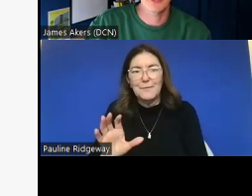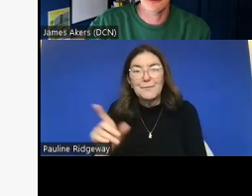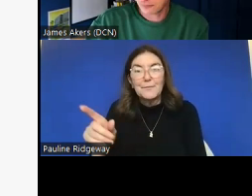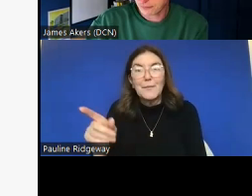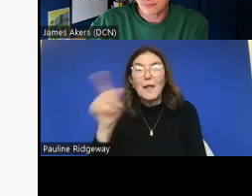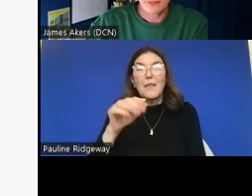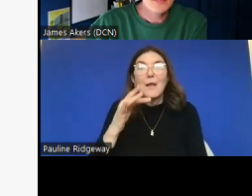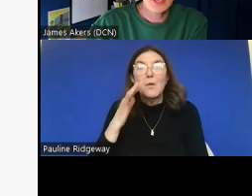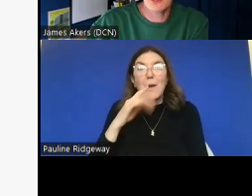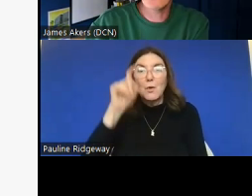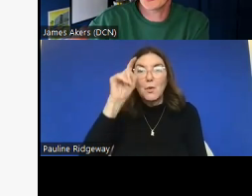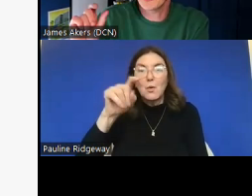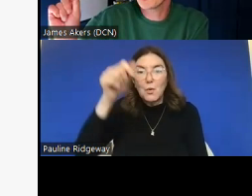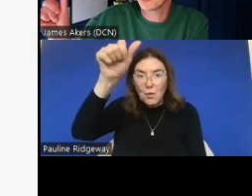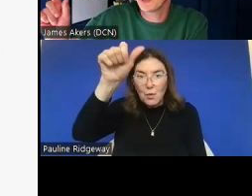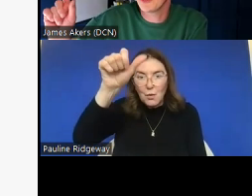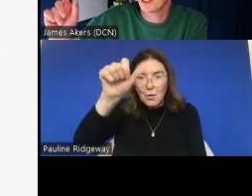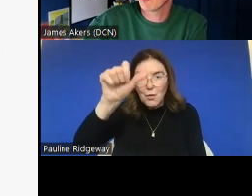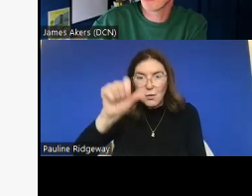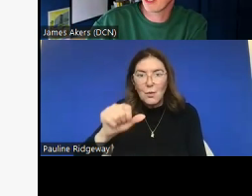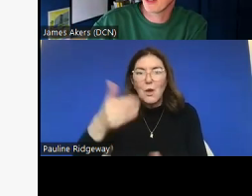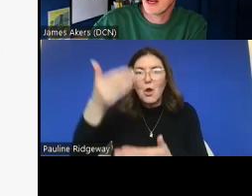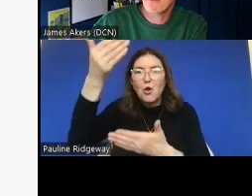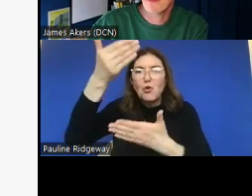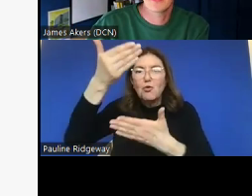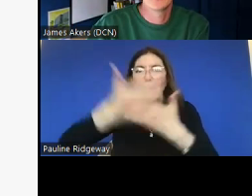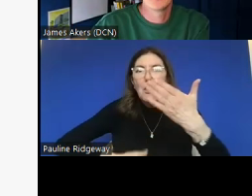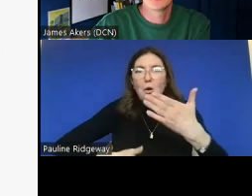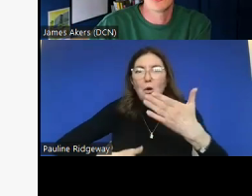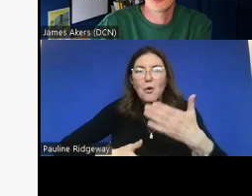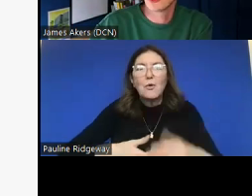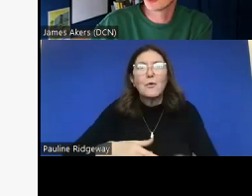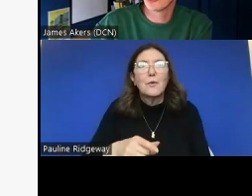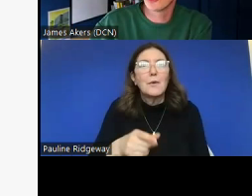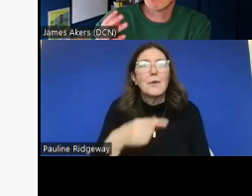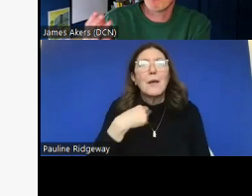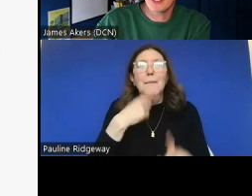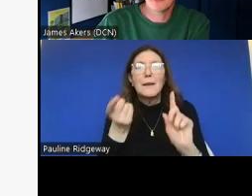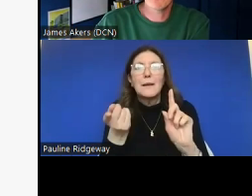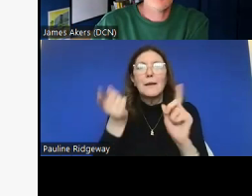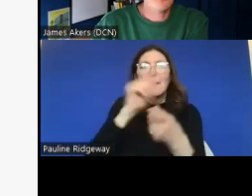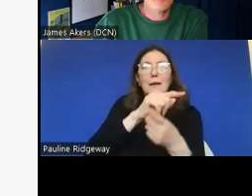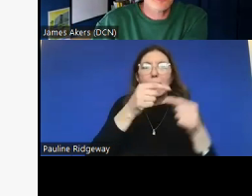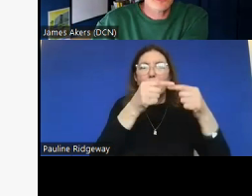Now I've changed the dropdown here to look at the source and medium.